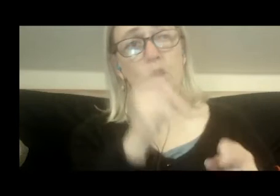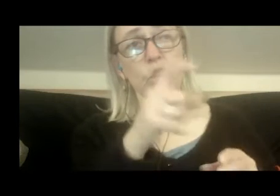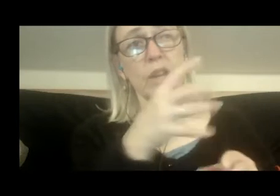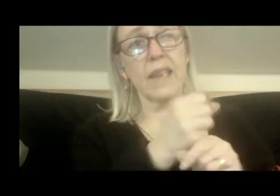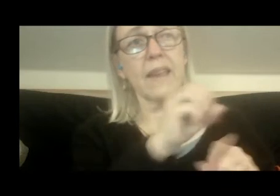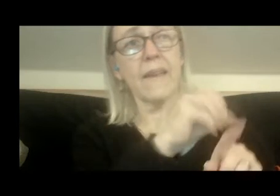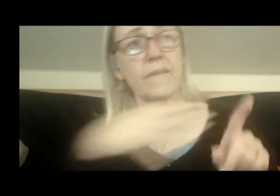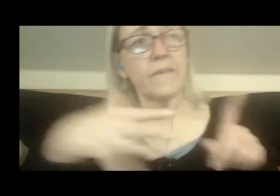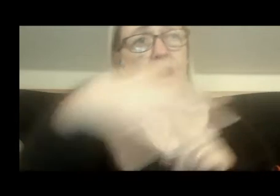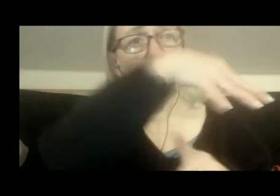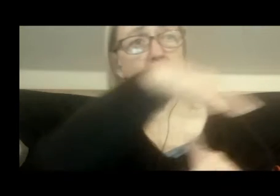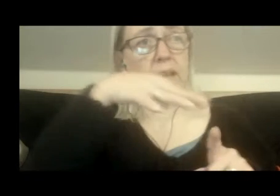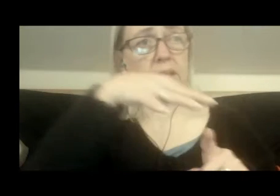and we just found out that you got it.